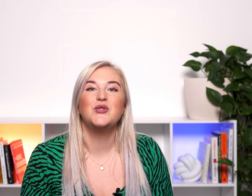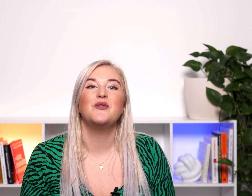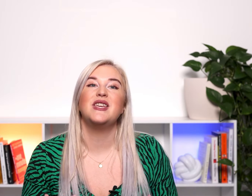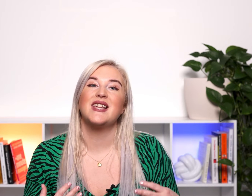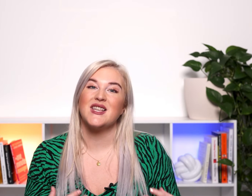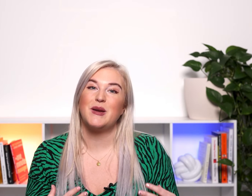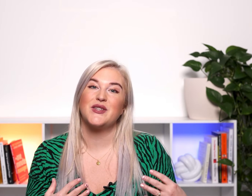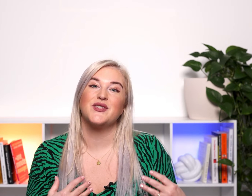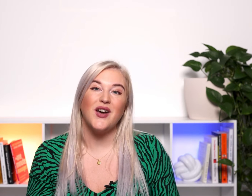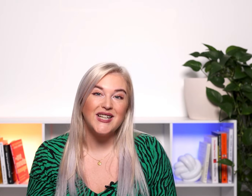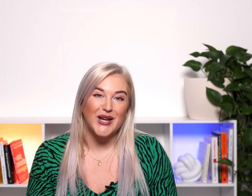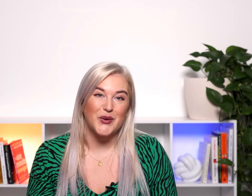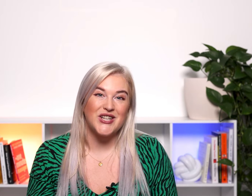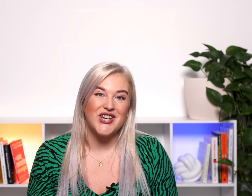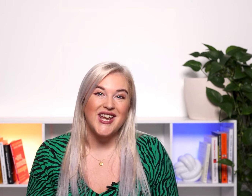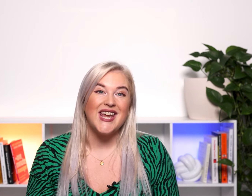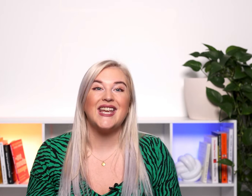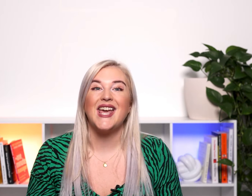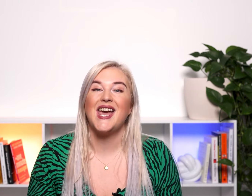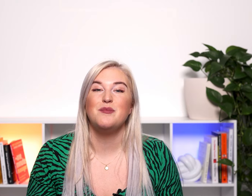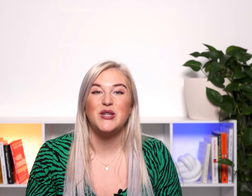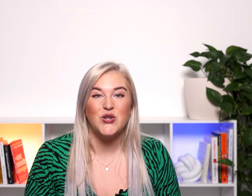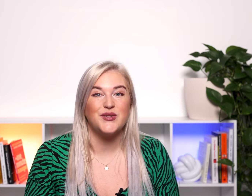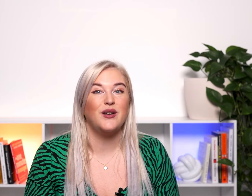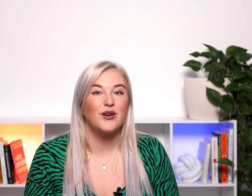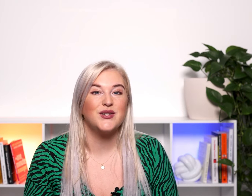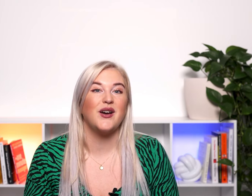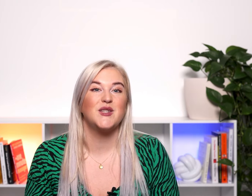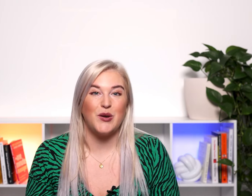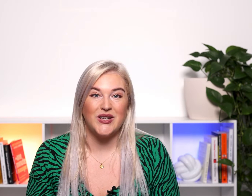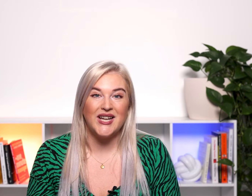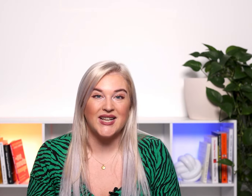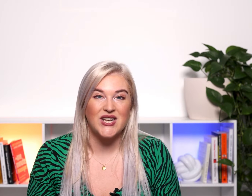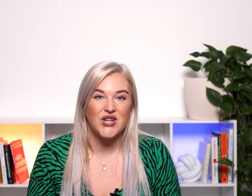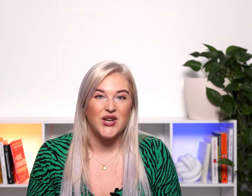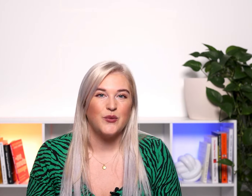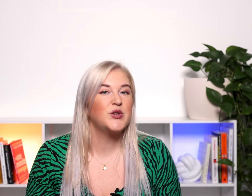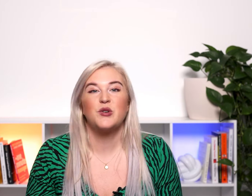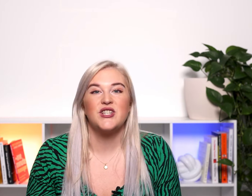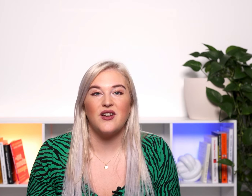use of these aspect os sign language it can be used alongside spoken English which British